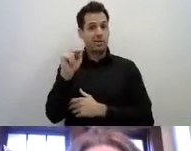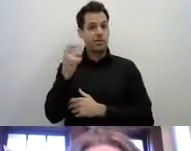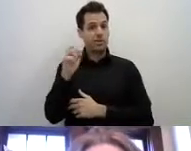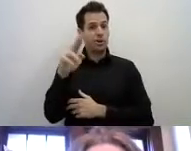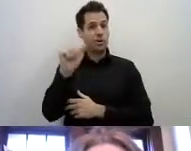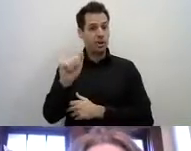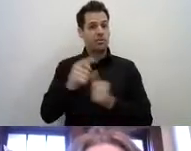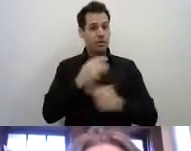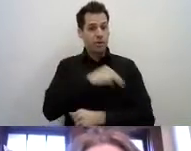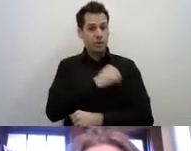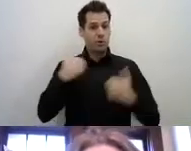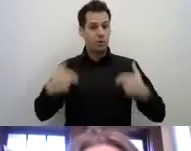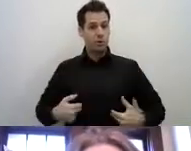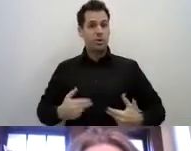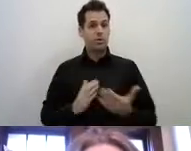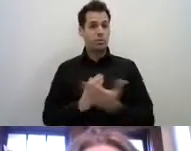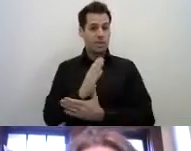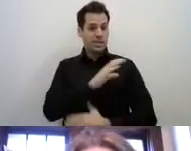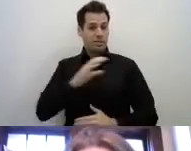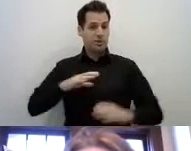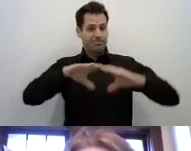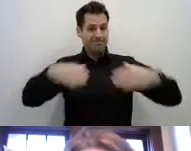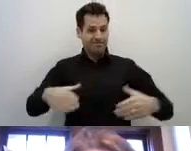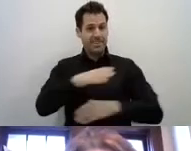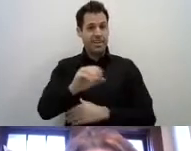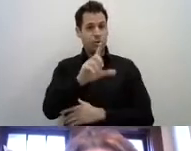and lucia madariaga from the accessibility compliance secretariat